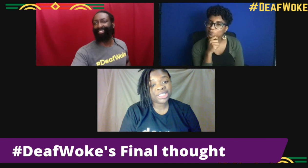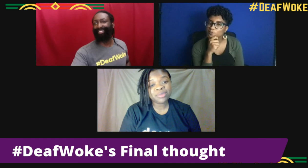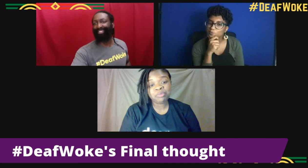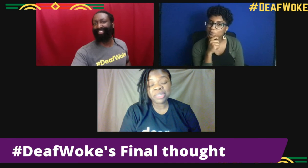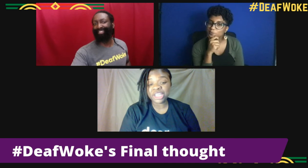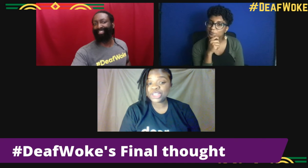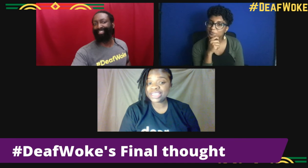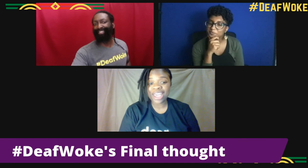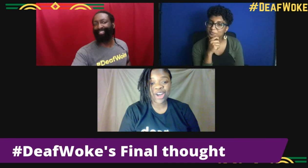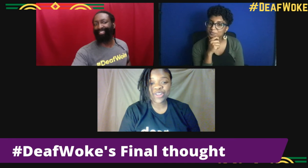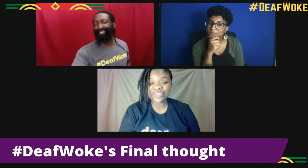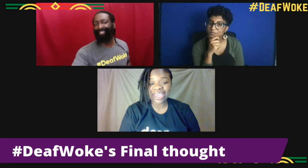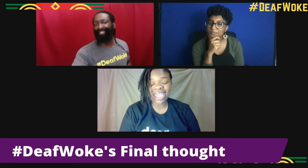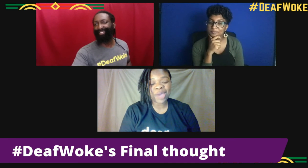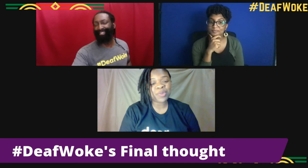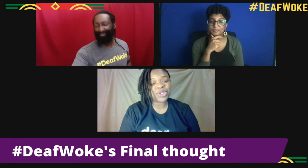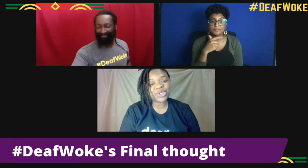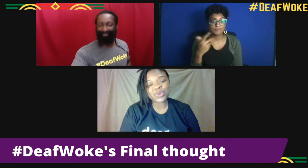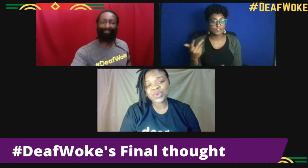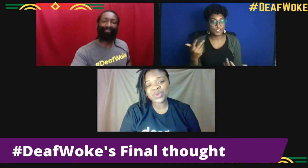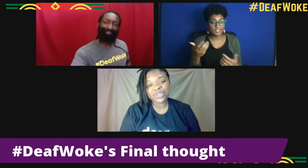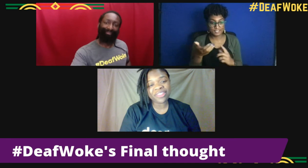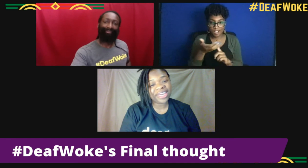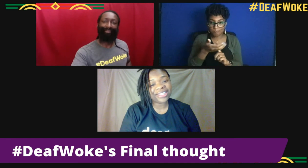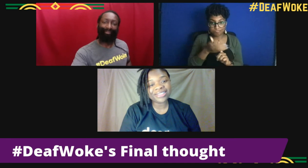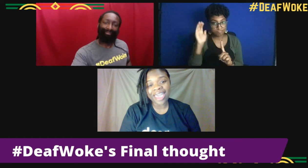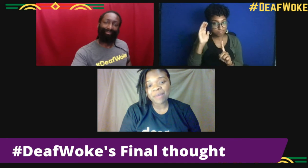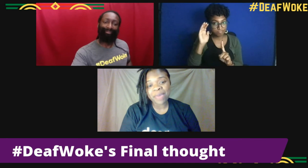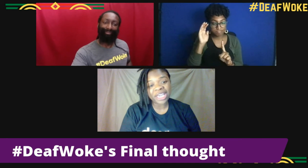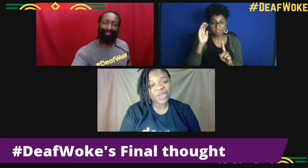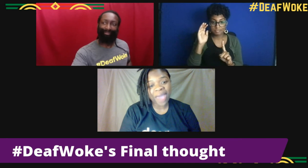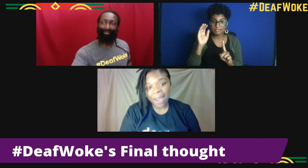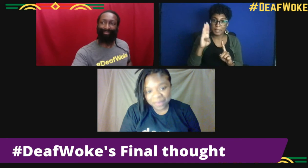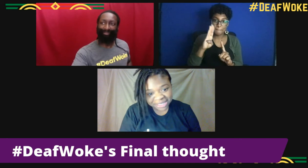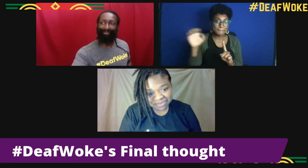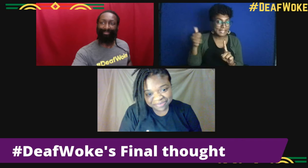Just be yourself and pursue the things that make you happy.